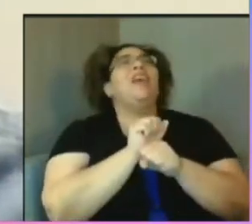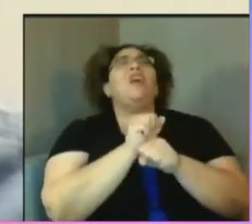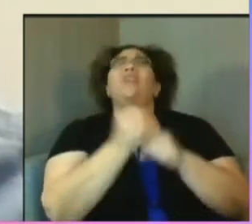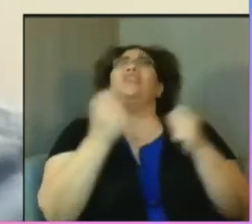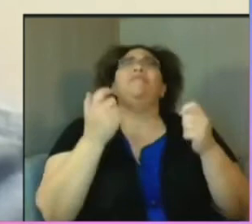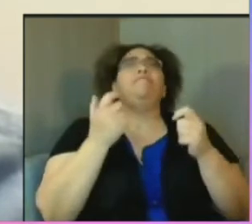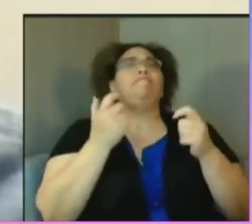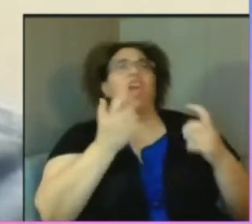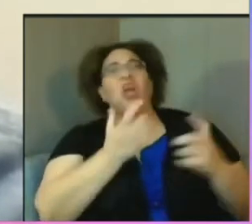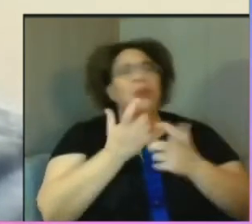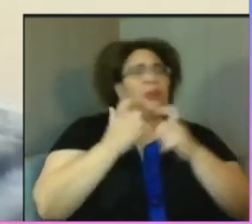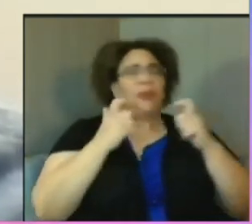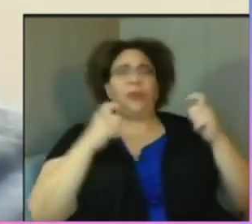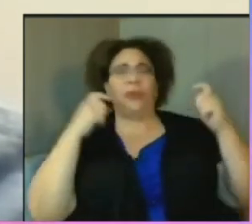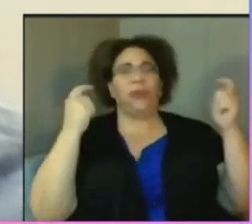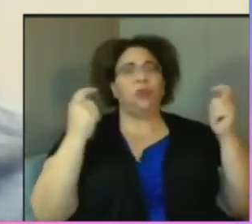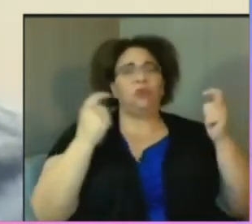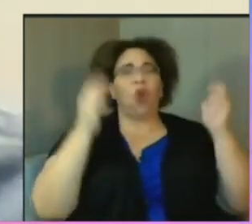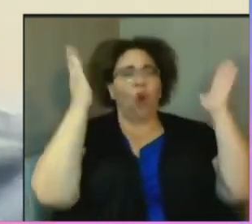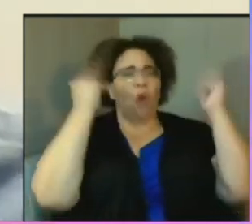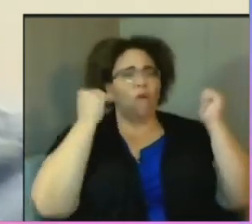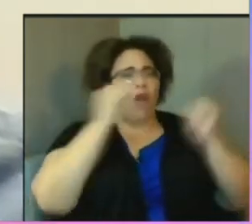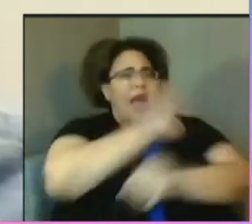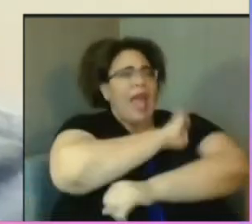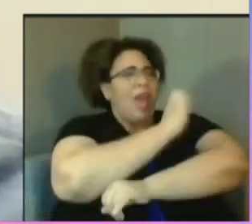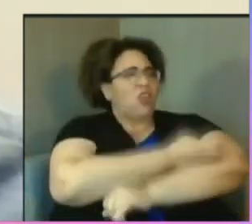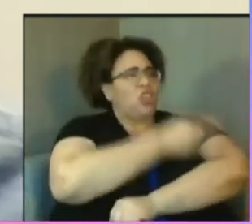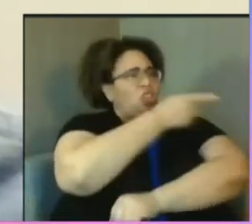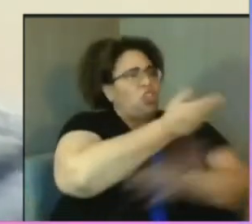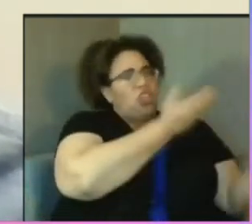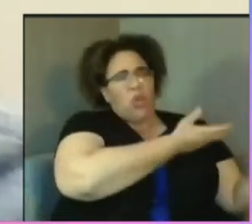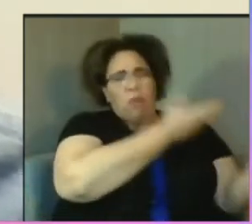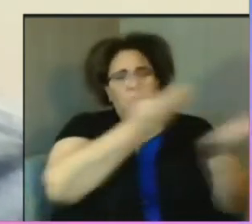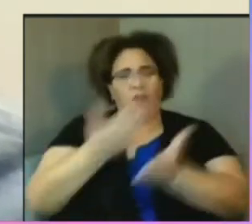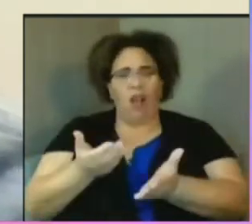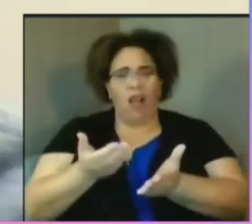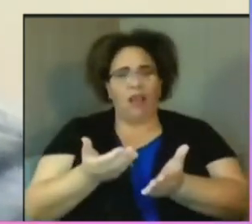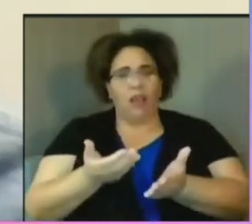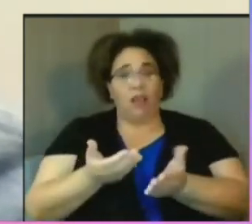hopeful energy that she brought that is the opposite of me, I'm sort of a frenetic,